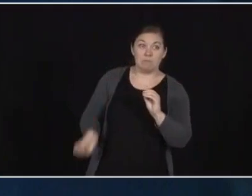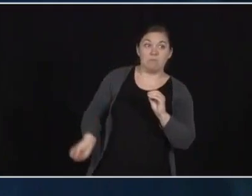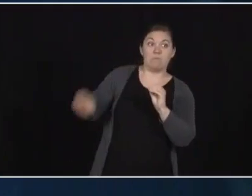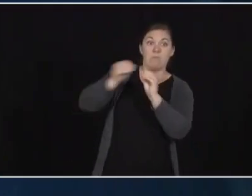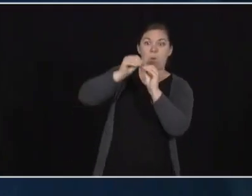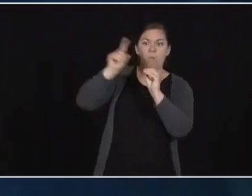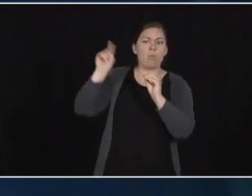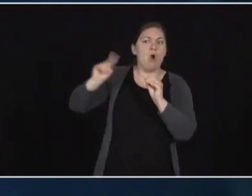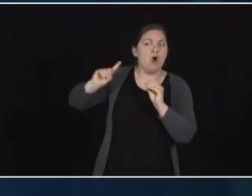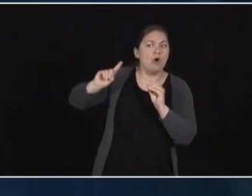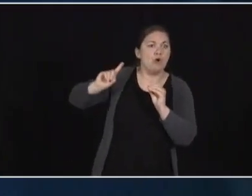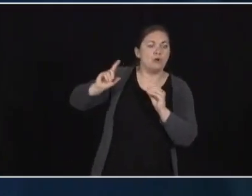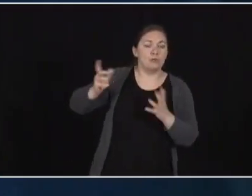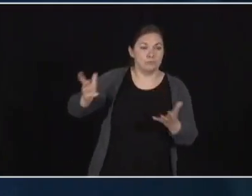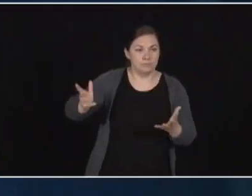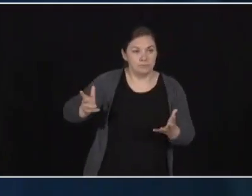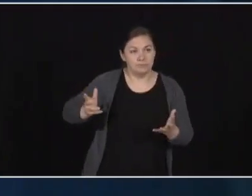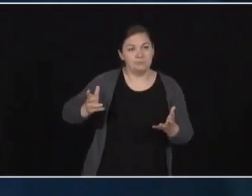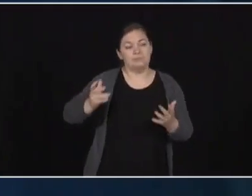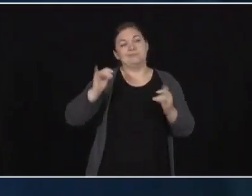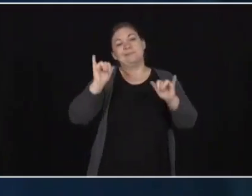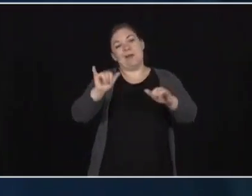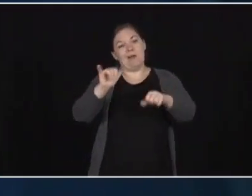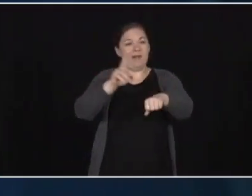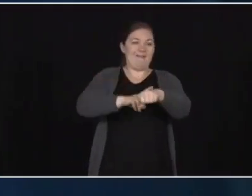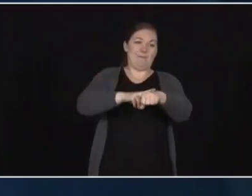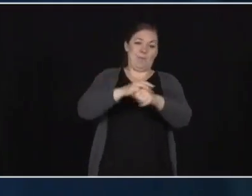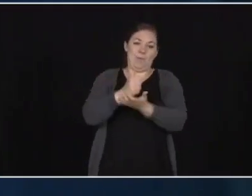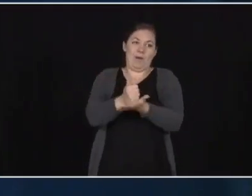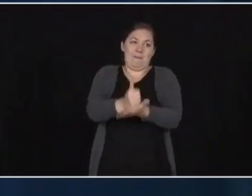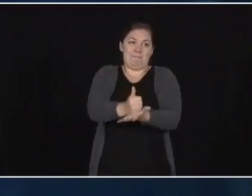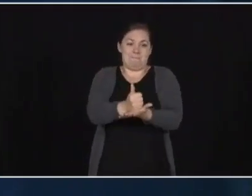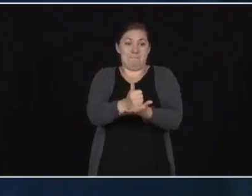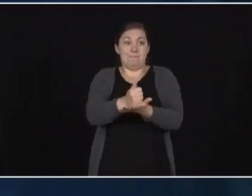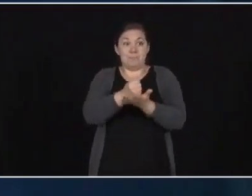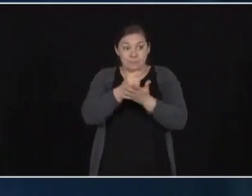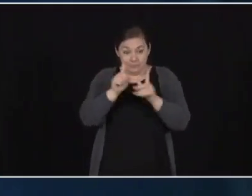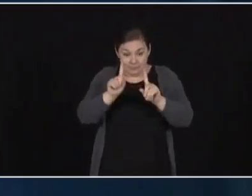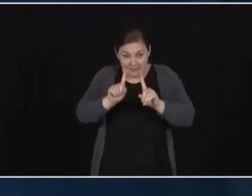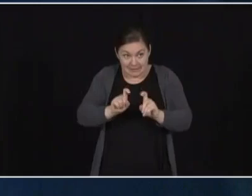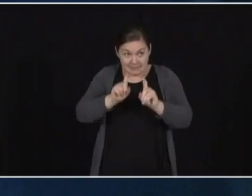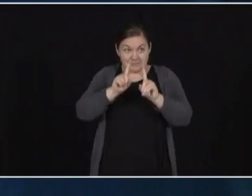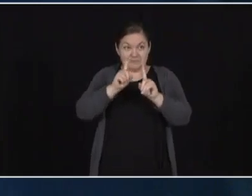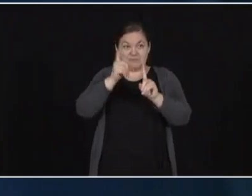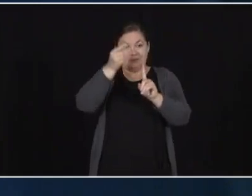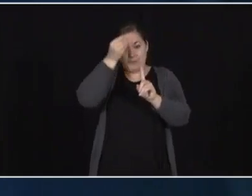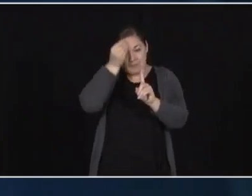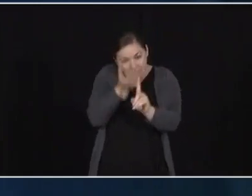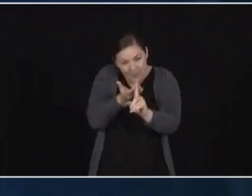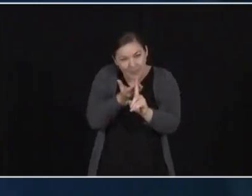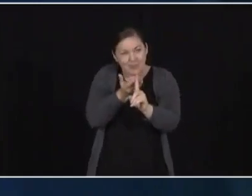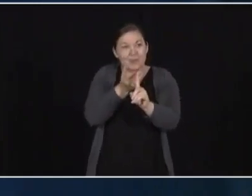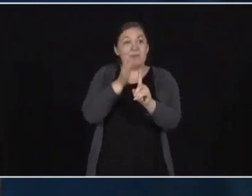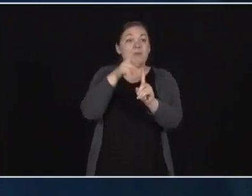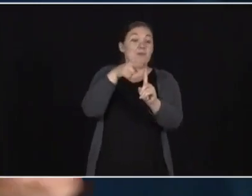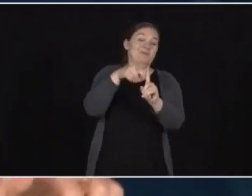the individuals who might've been tested, obviously, to give them the answers of what their results were on that particular day.